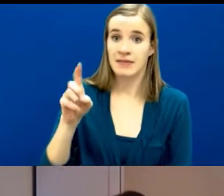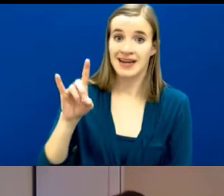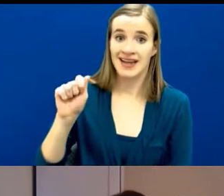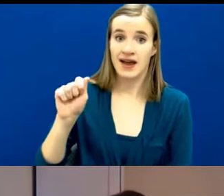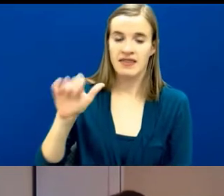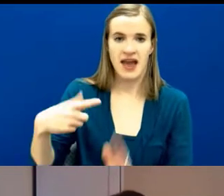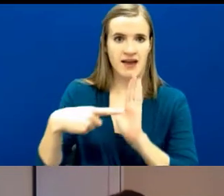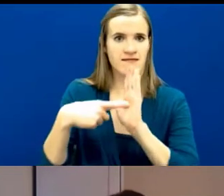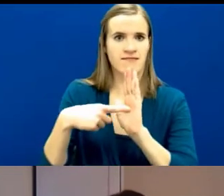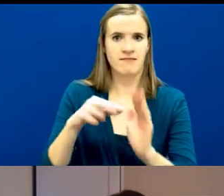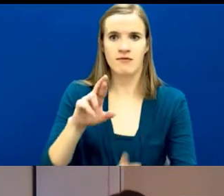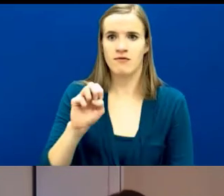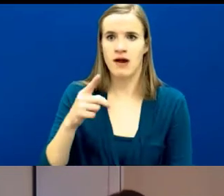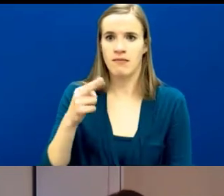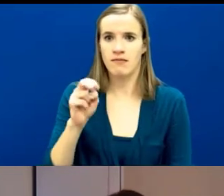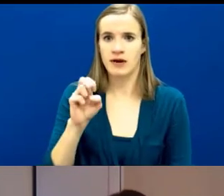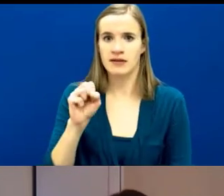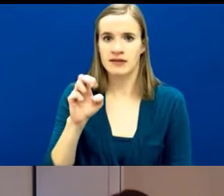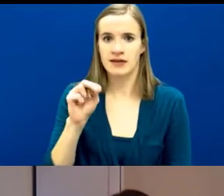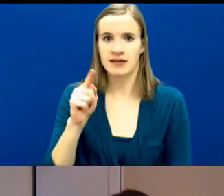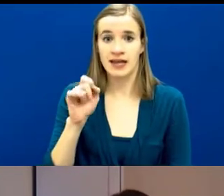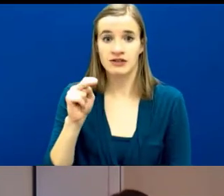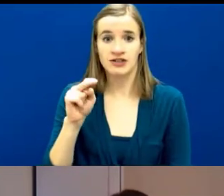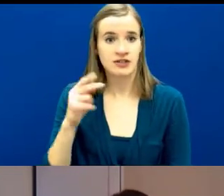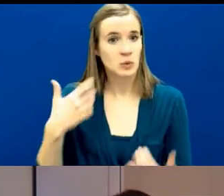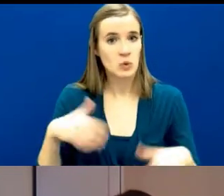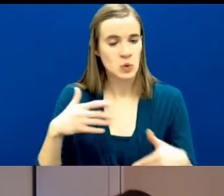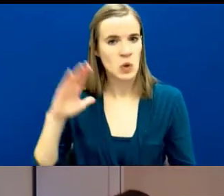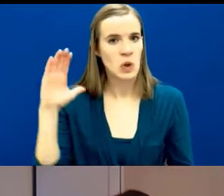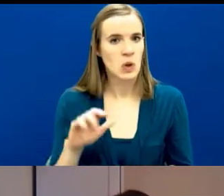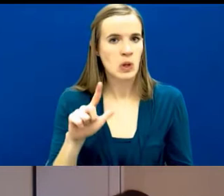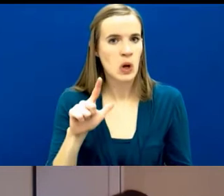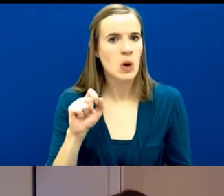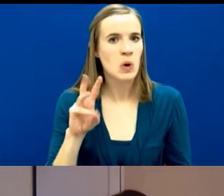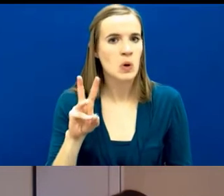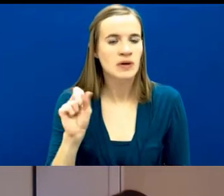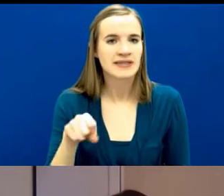probably have insights into this. And one of the steps in deciding if there's